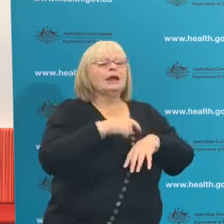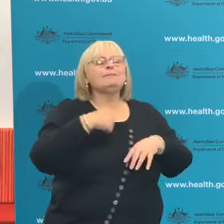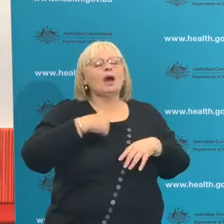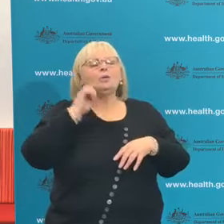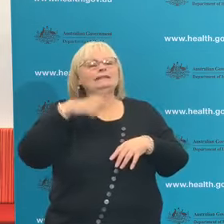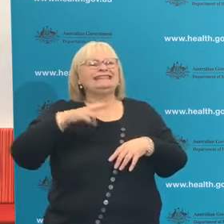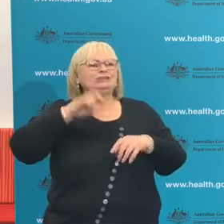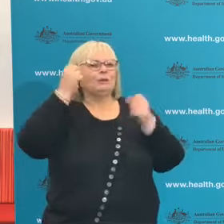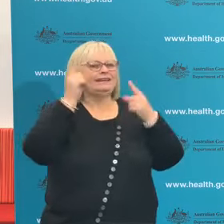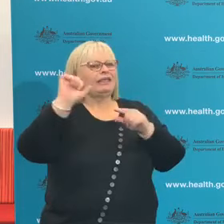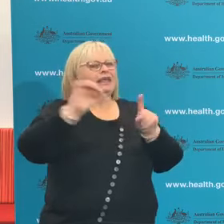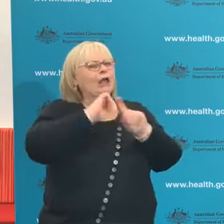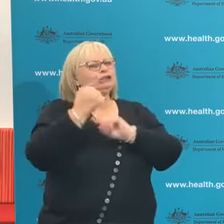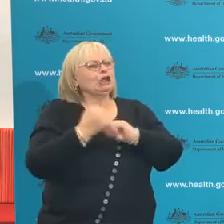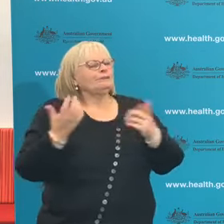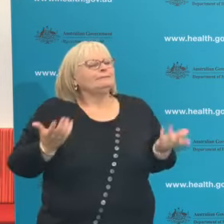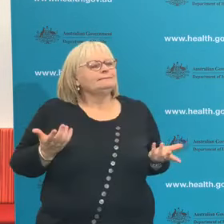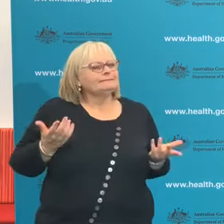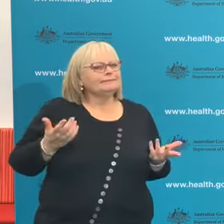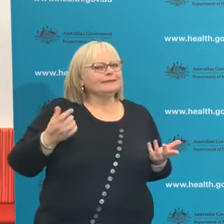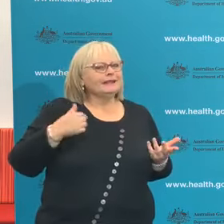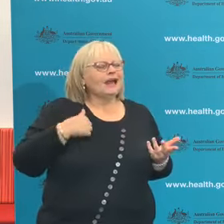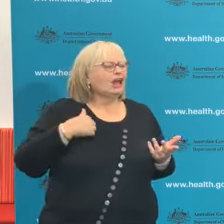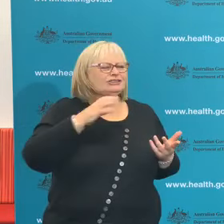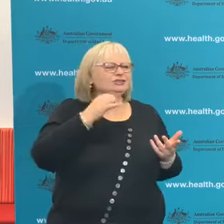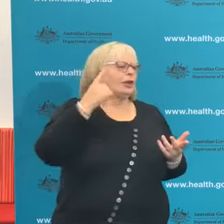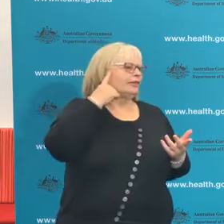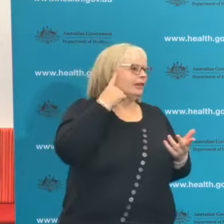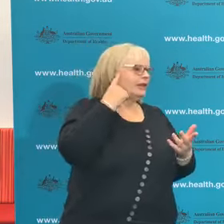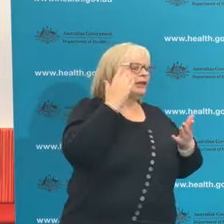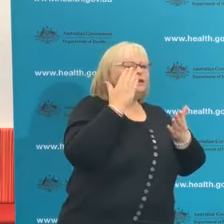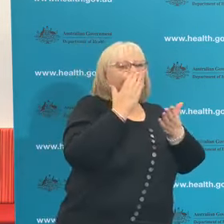circumstances. I think it's unlikely that action would be taken. The